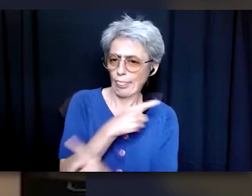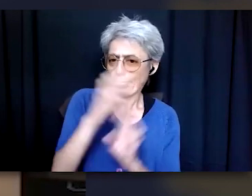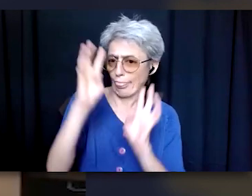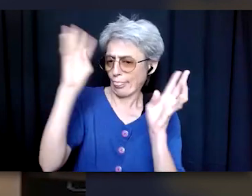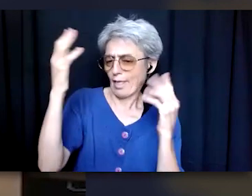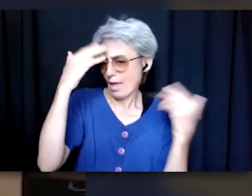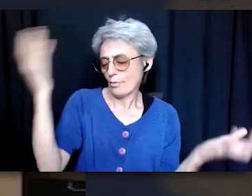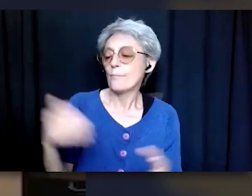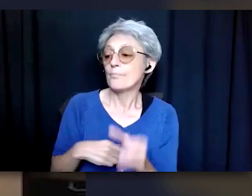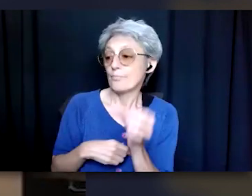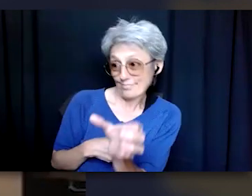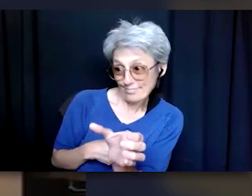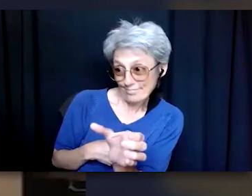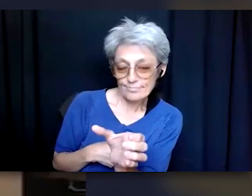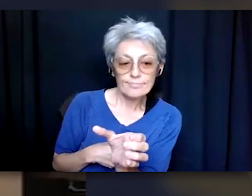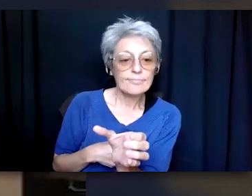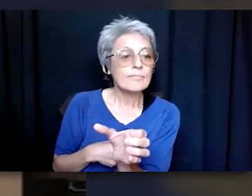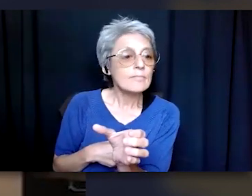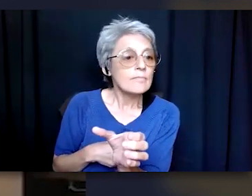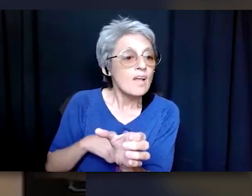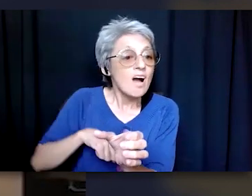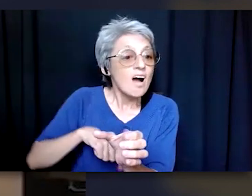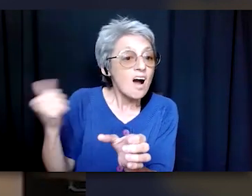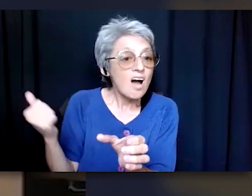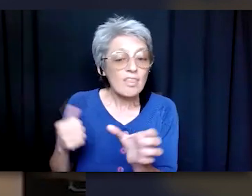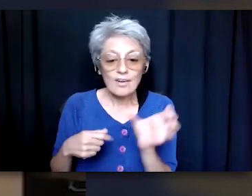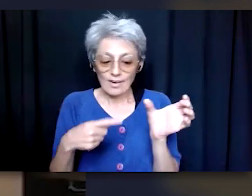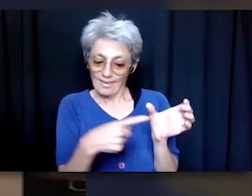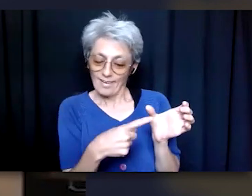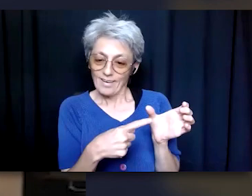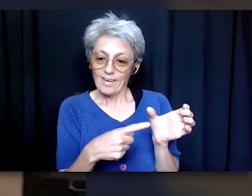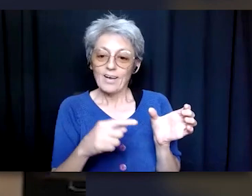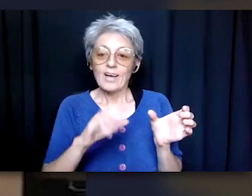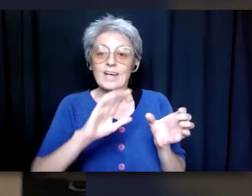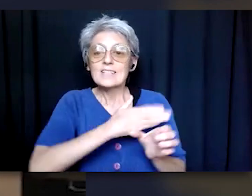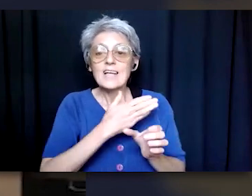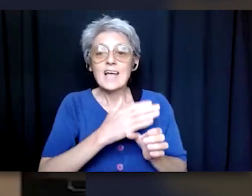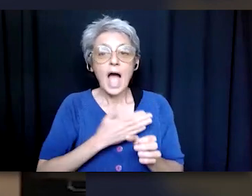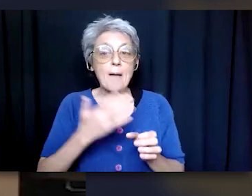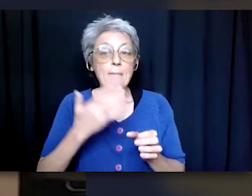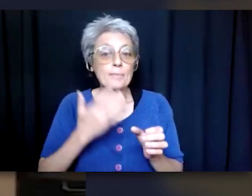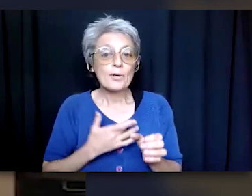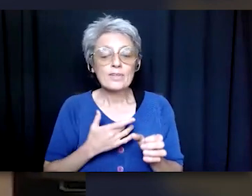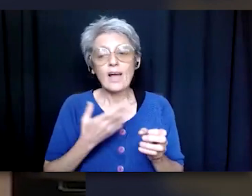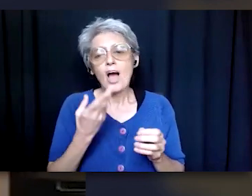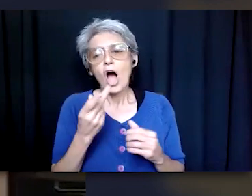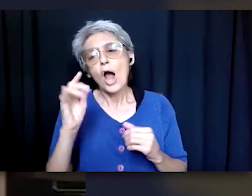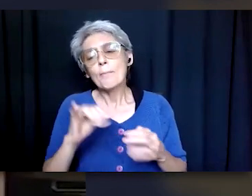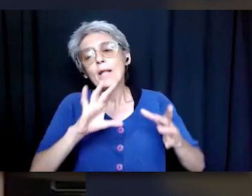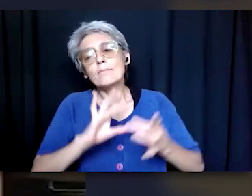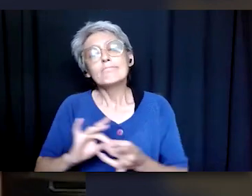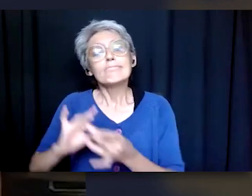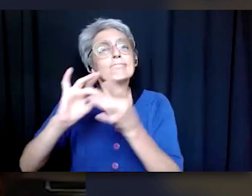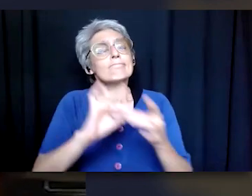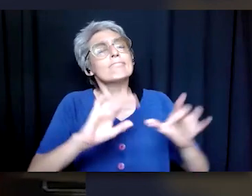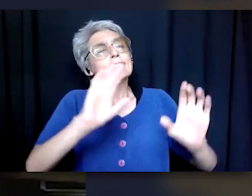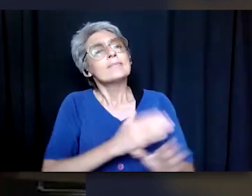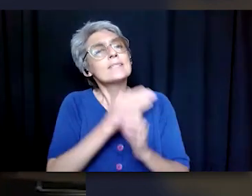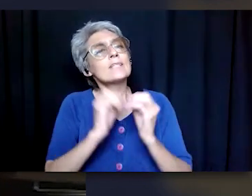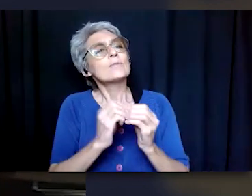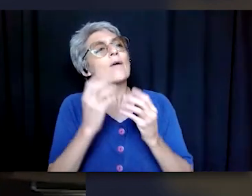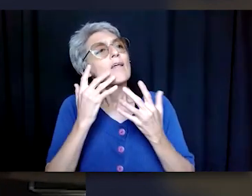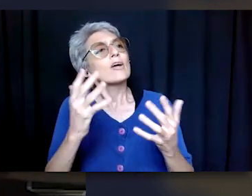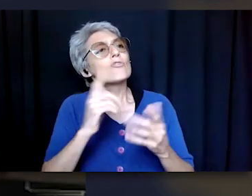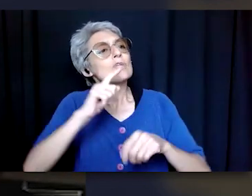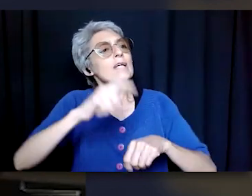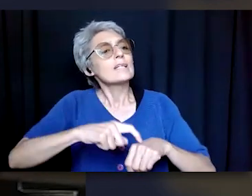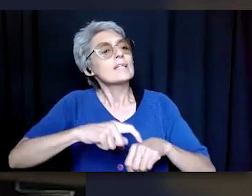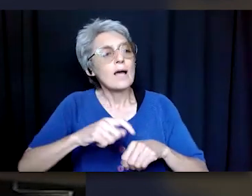Birthday," two are harmonizing together in real time. It is cool. It is neat. It is showy. It can